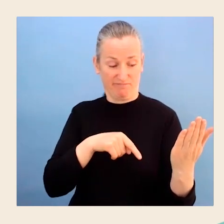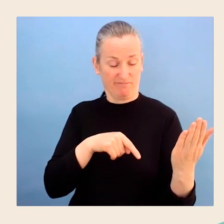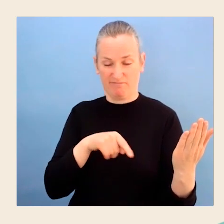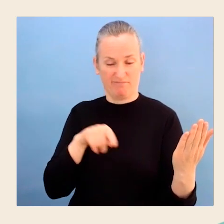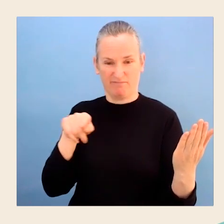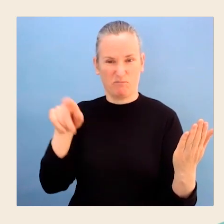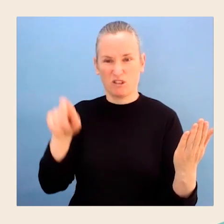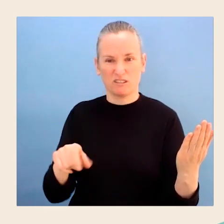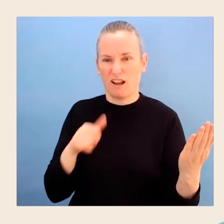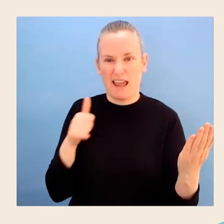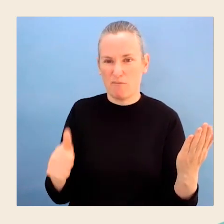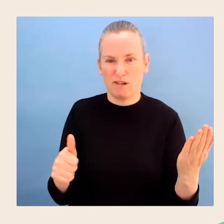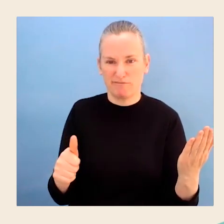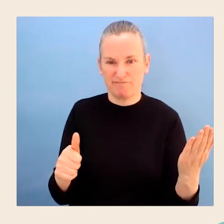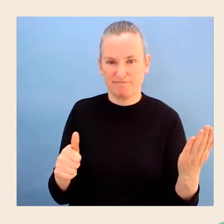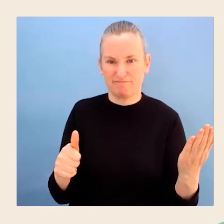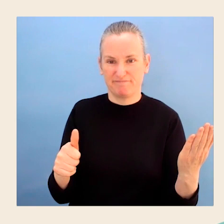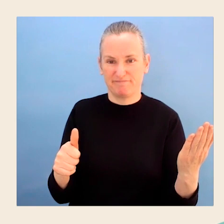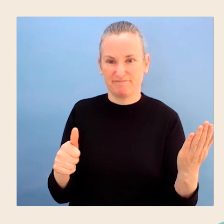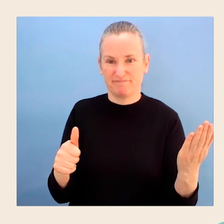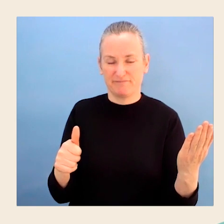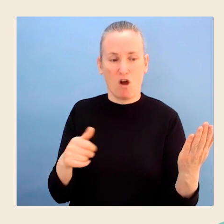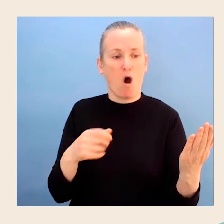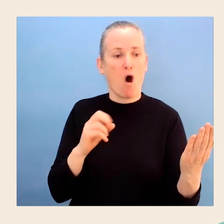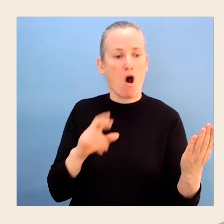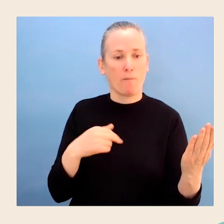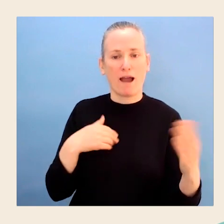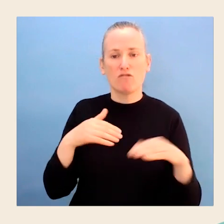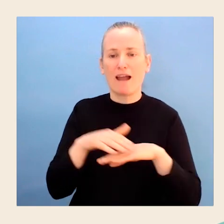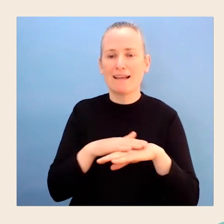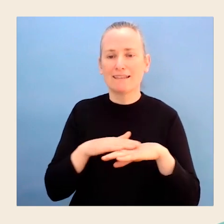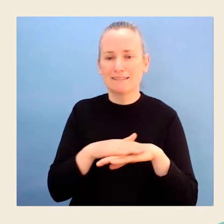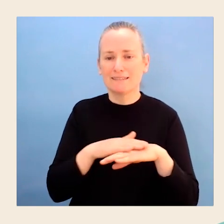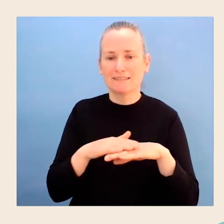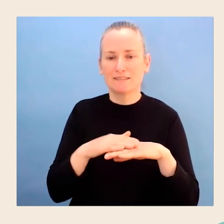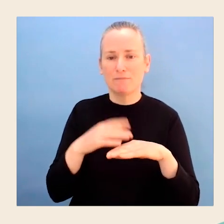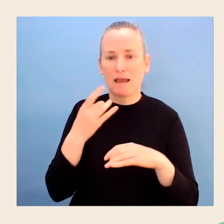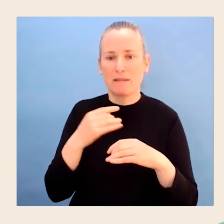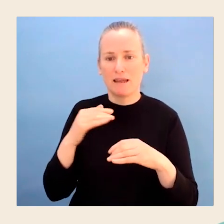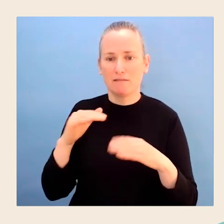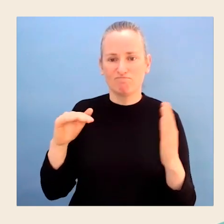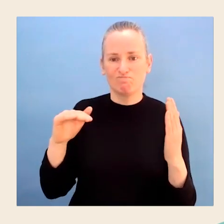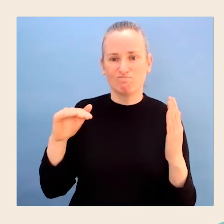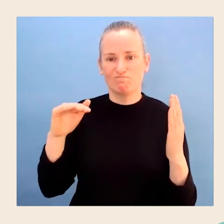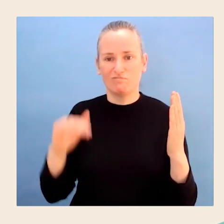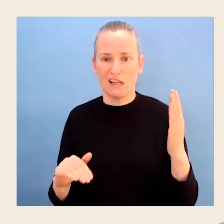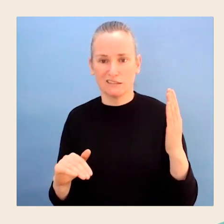or that my race somehow made me less capacious, less intellectual.